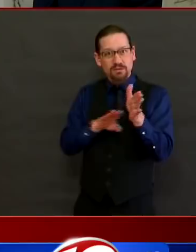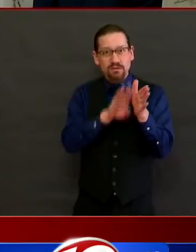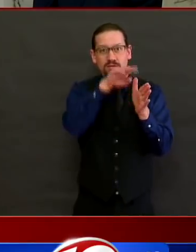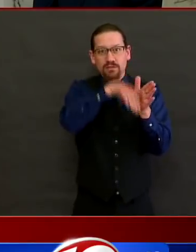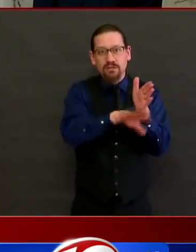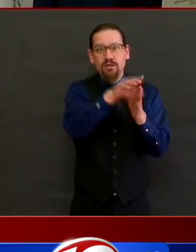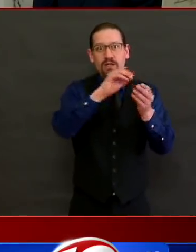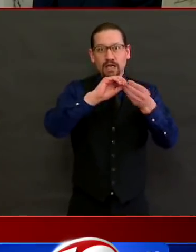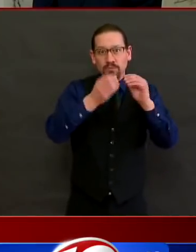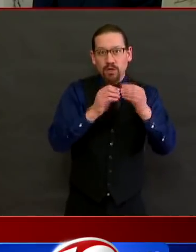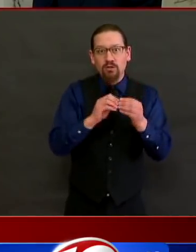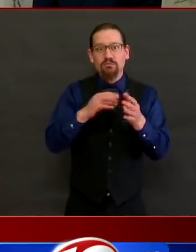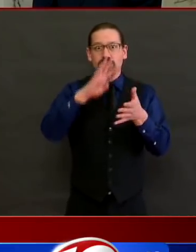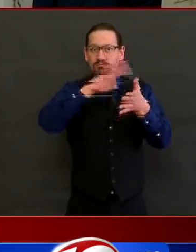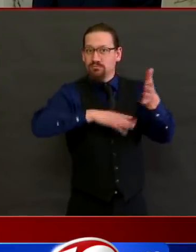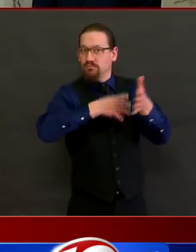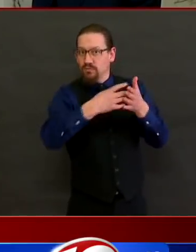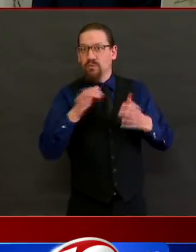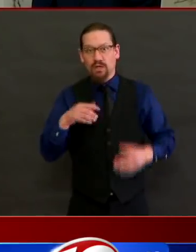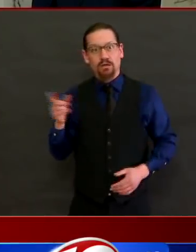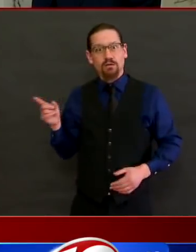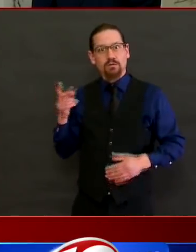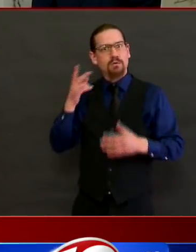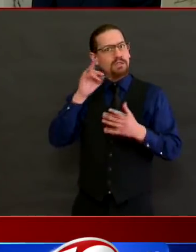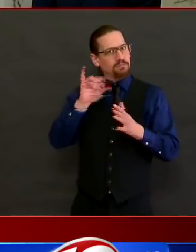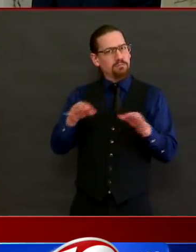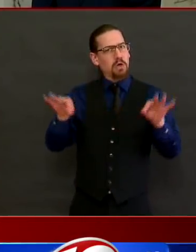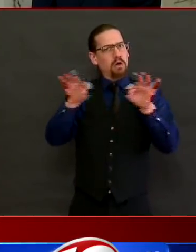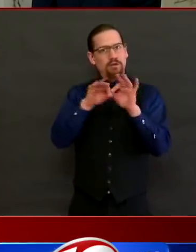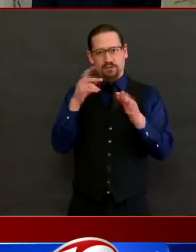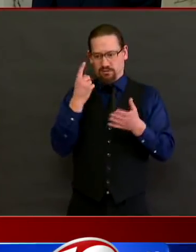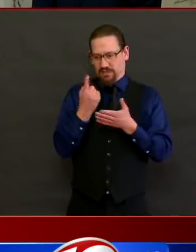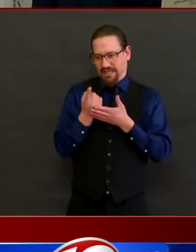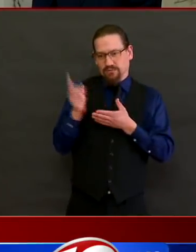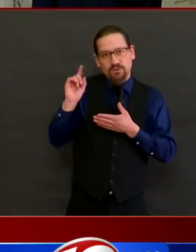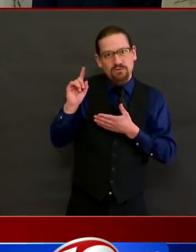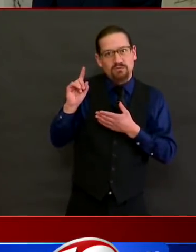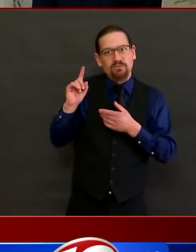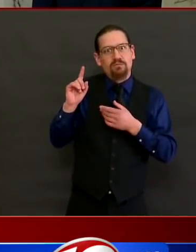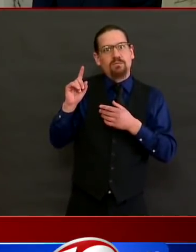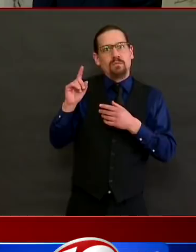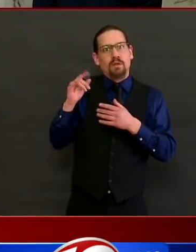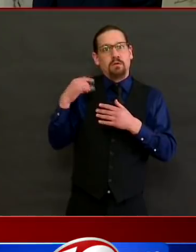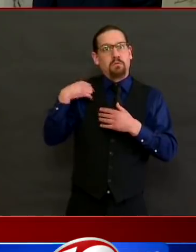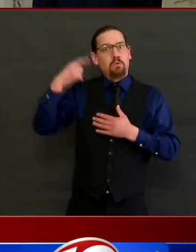SHOWS, AND I TRACK IT CONSTANTLY EVERY DAY, THINGS ARE CHANGING. WE ARE IN A MUCH BETTER POSITION